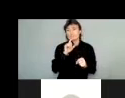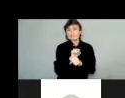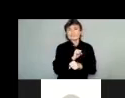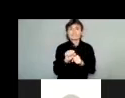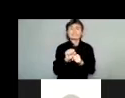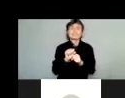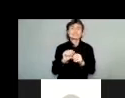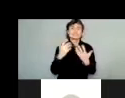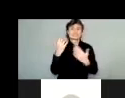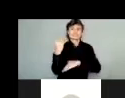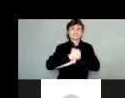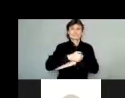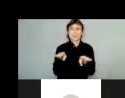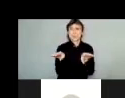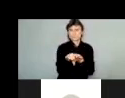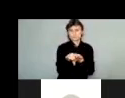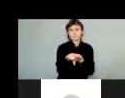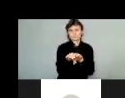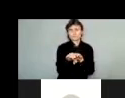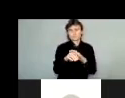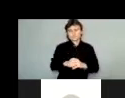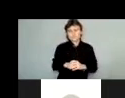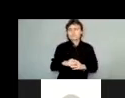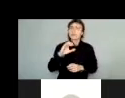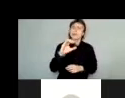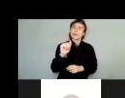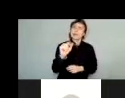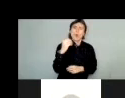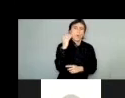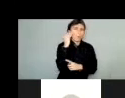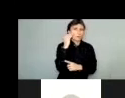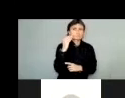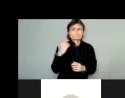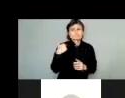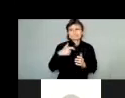We acknowledge the ongoing need for these types of resources and that as we move past